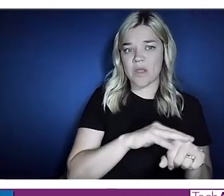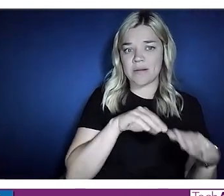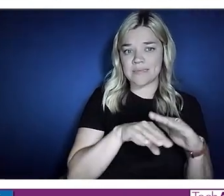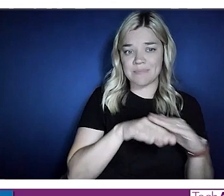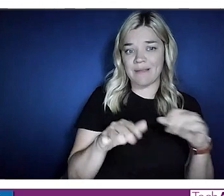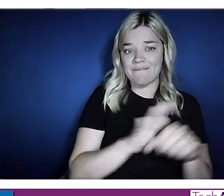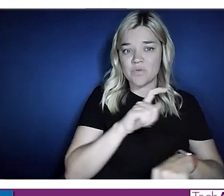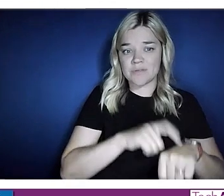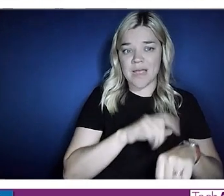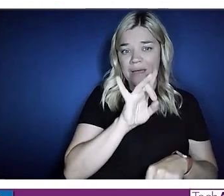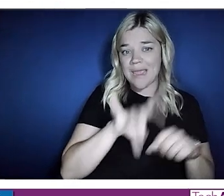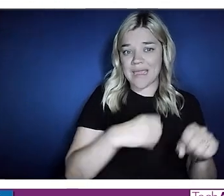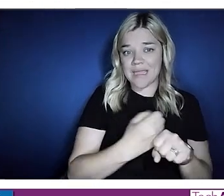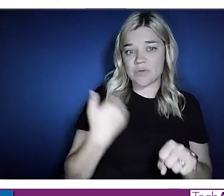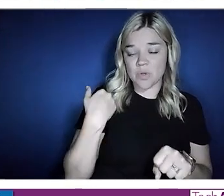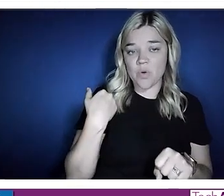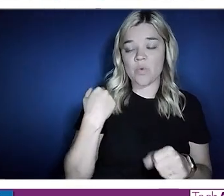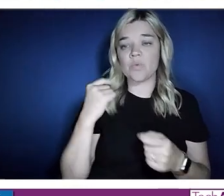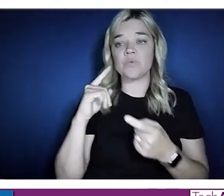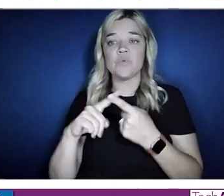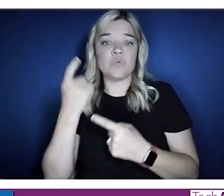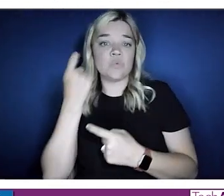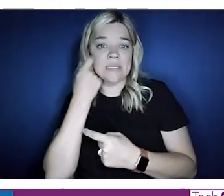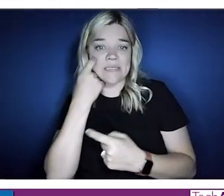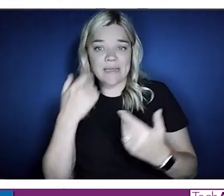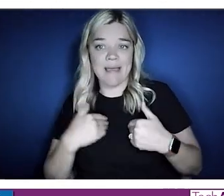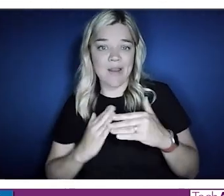about eight years ago to recently we had over 25 with,